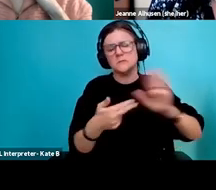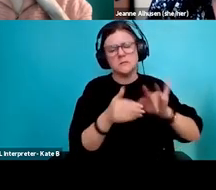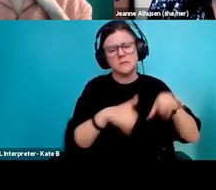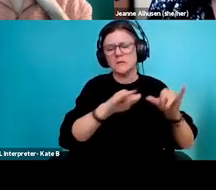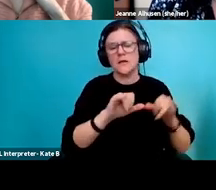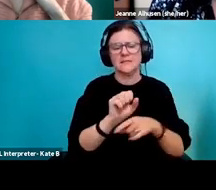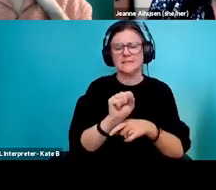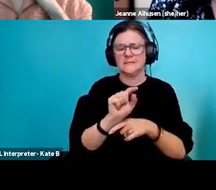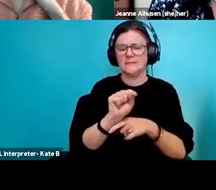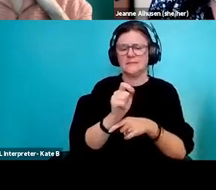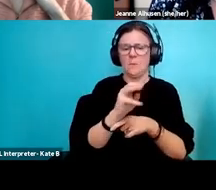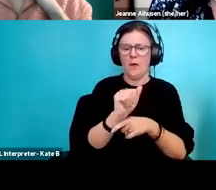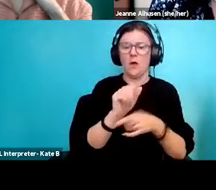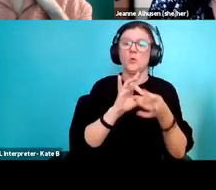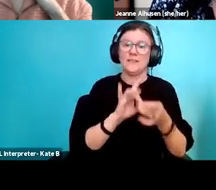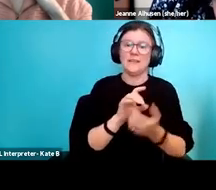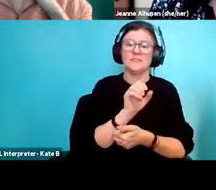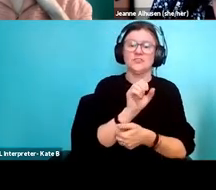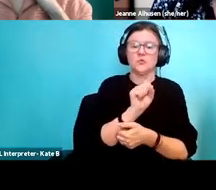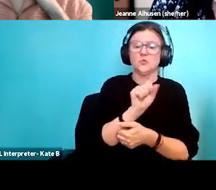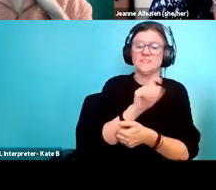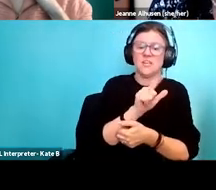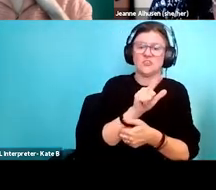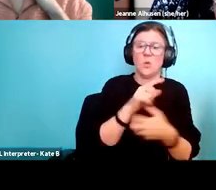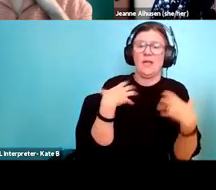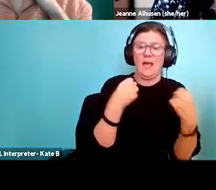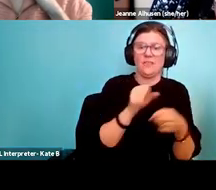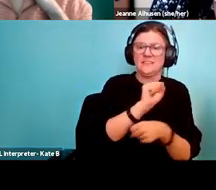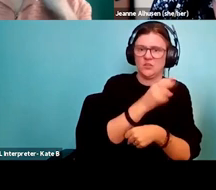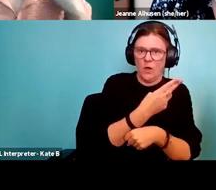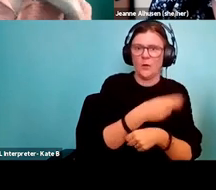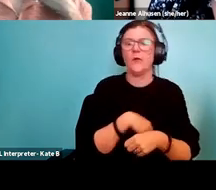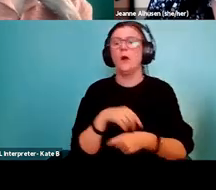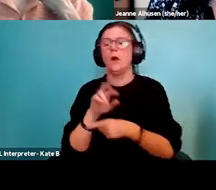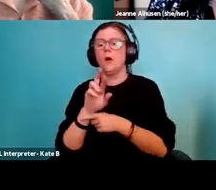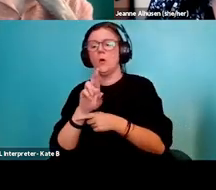as it relates to their sexual and reproductive health. We have heard that this morning. The